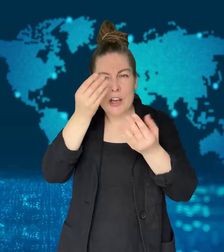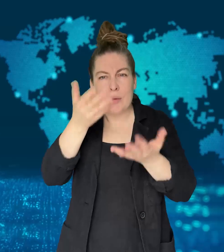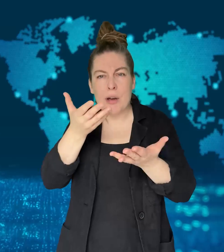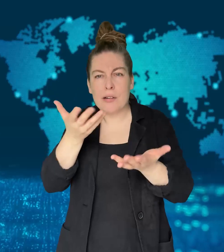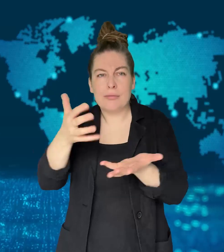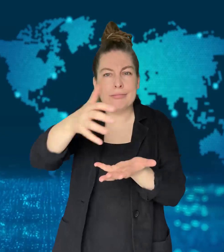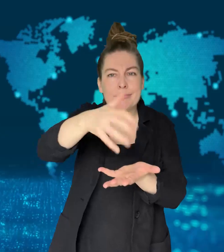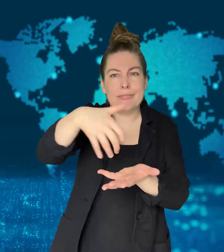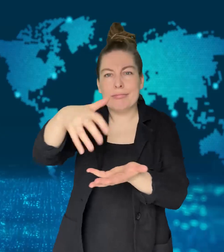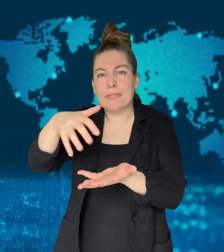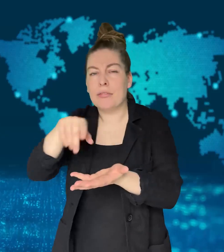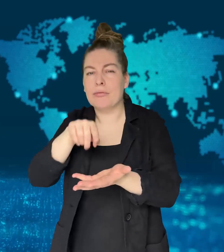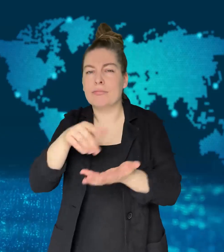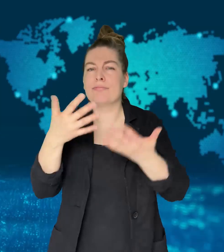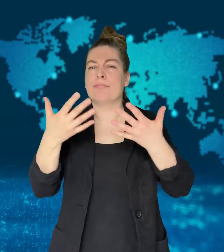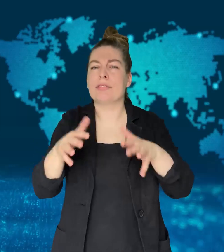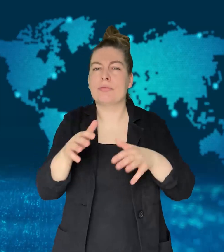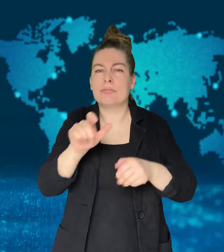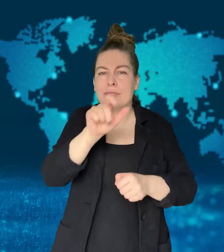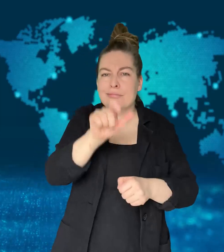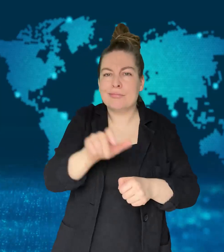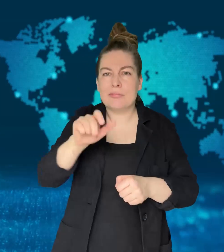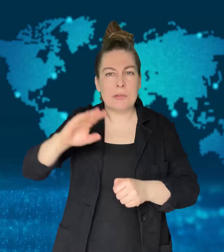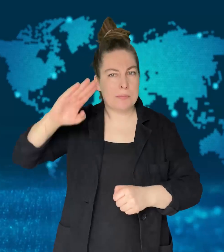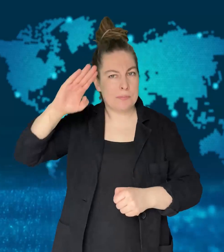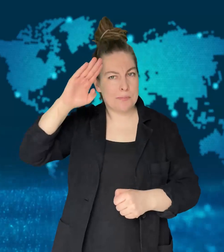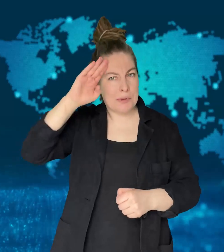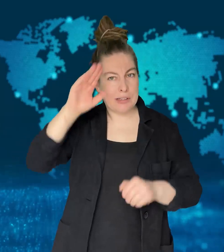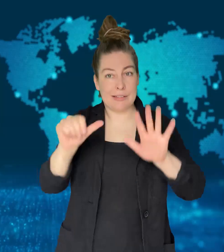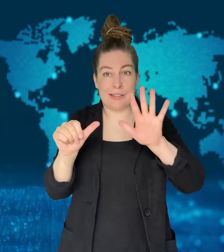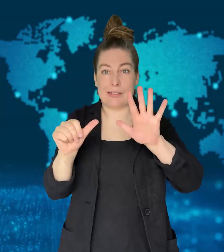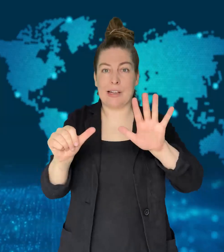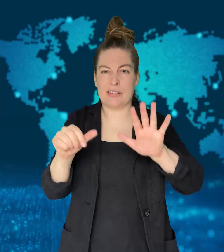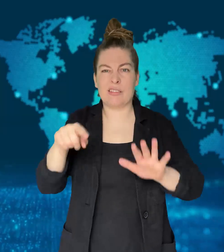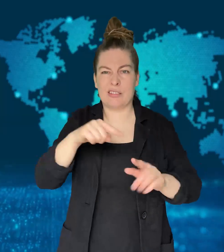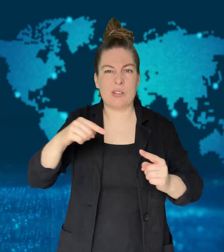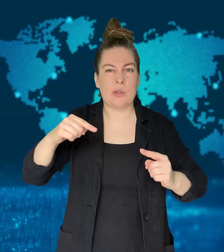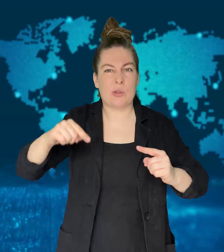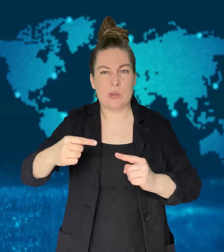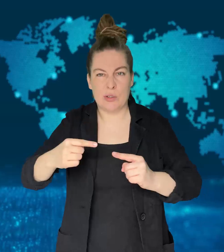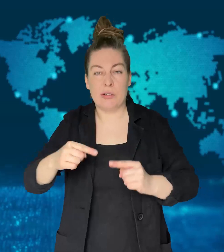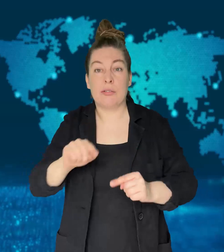According to reports, at least six police officers